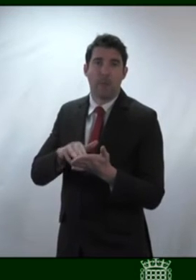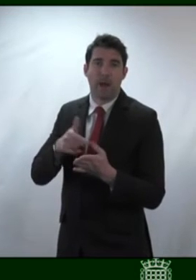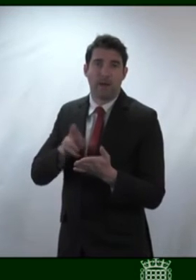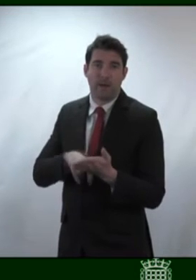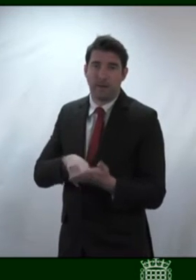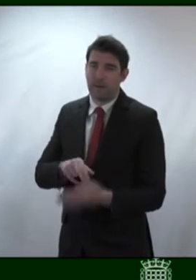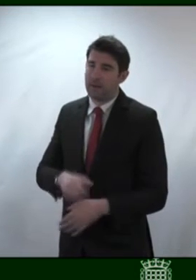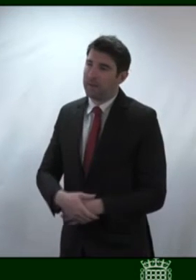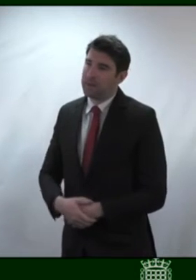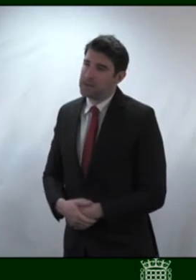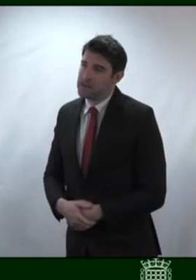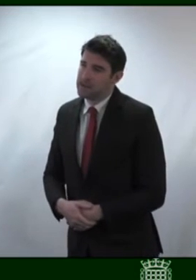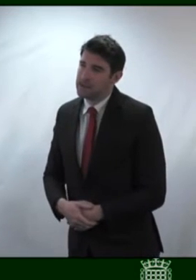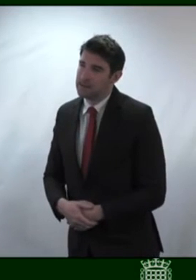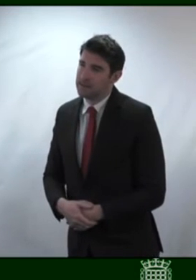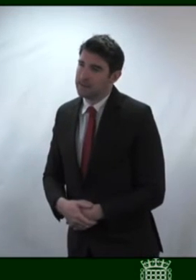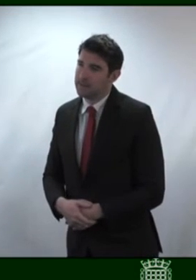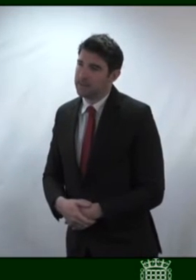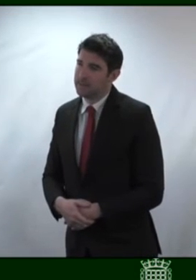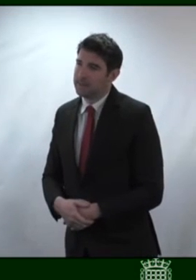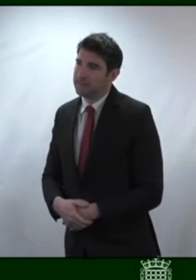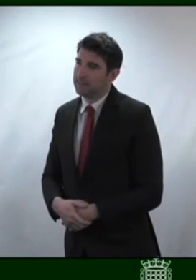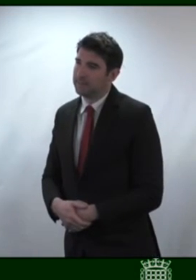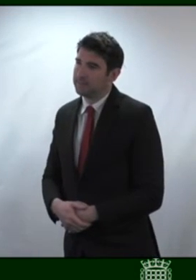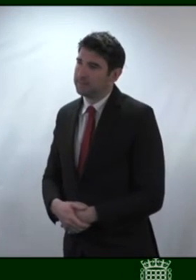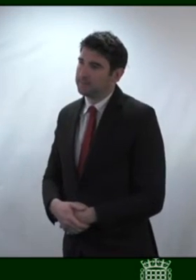The Prime Minister promised to fund 4,000 zero-emission buses